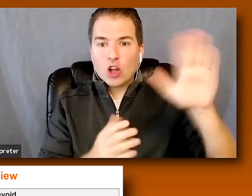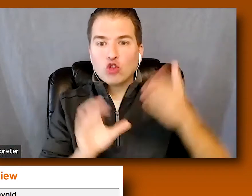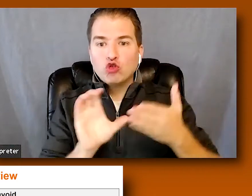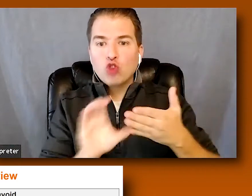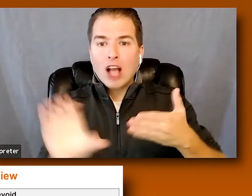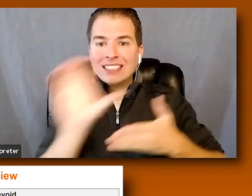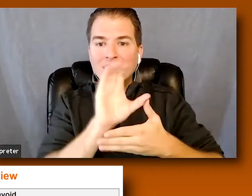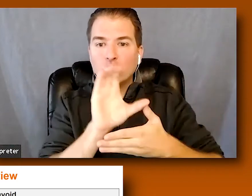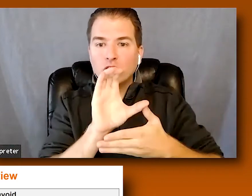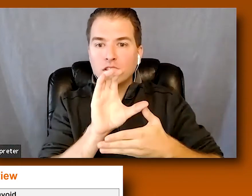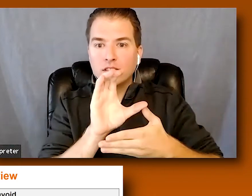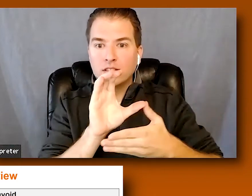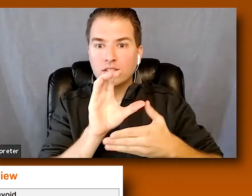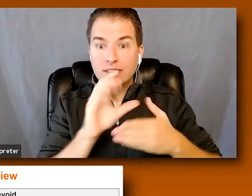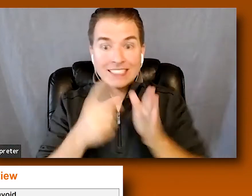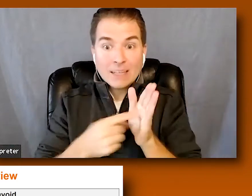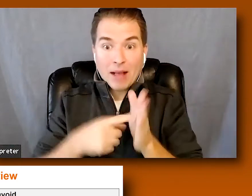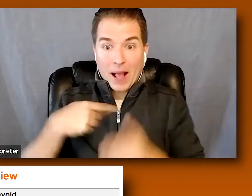criteria specifically for the P.I.